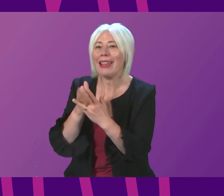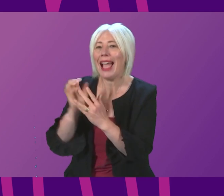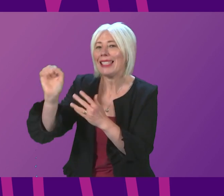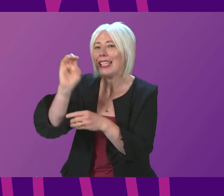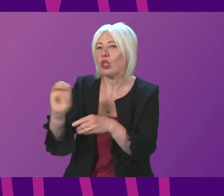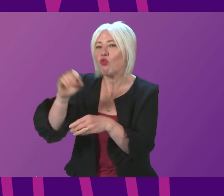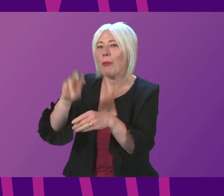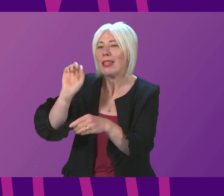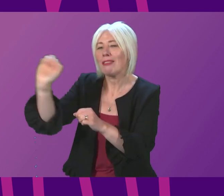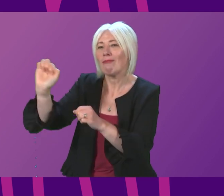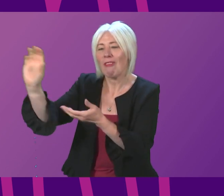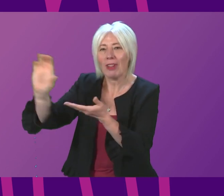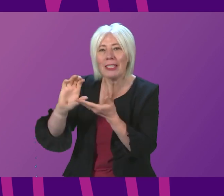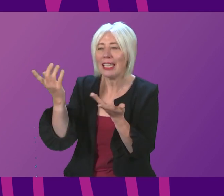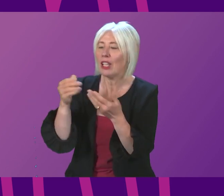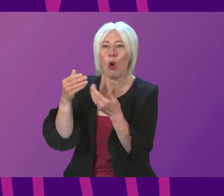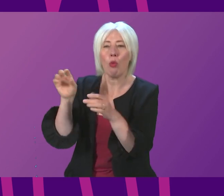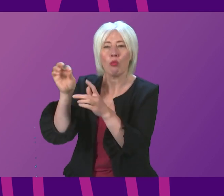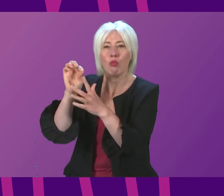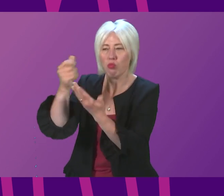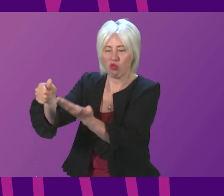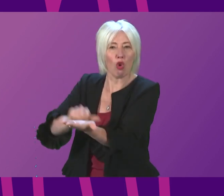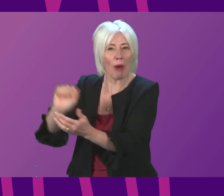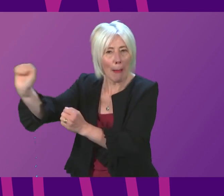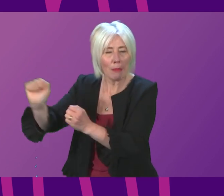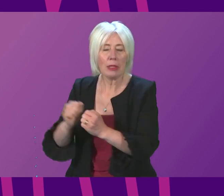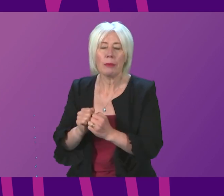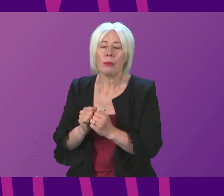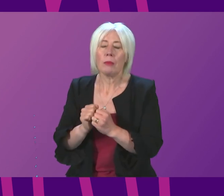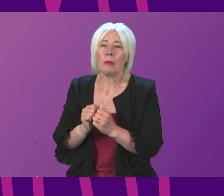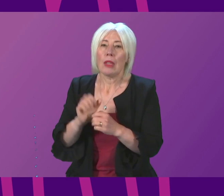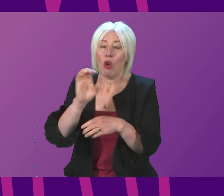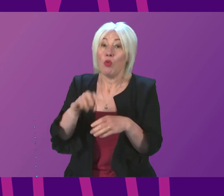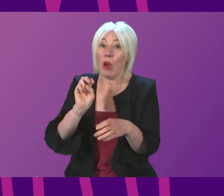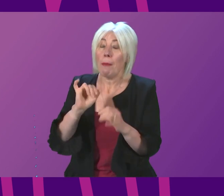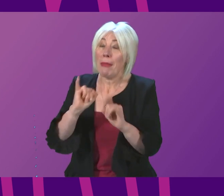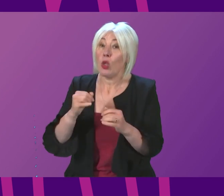Brexit has already made the cost of living crisis much worse, but, by sparking a trade